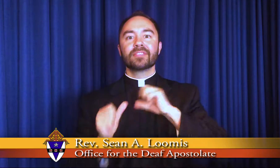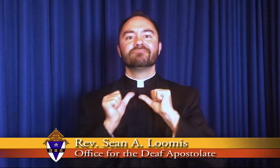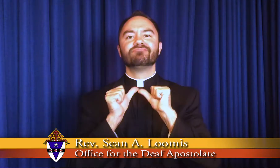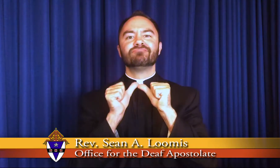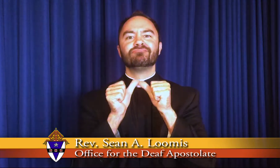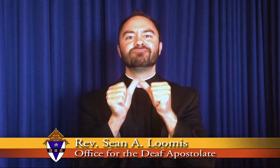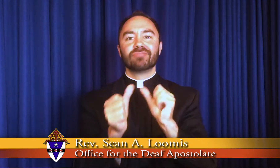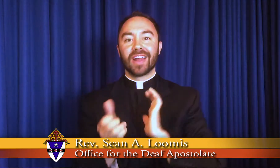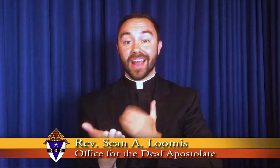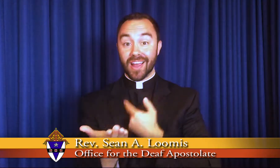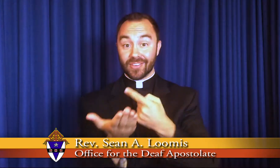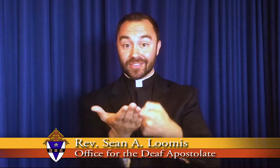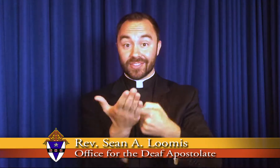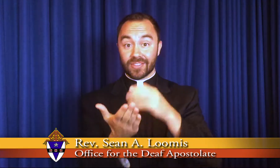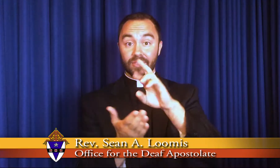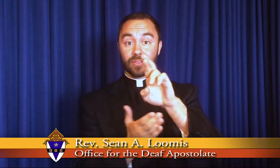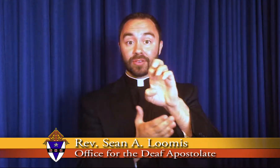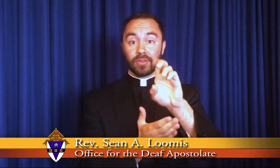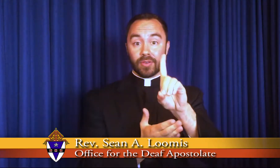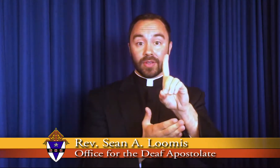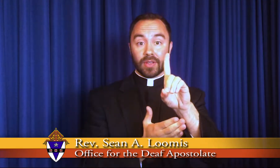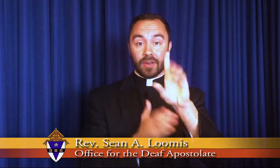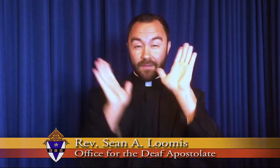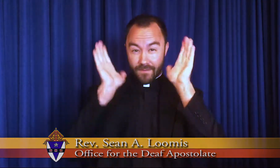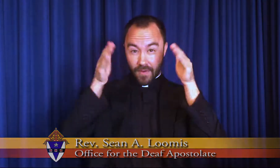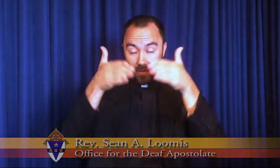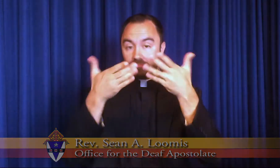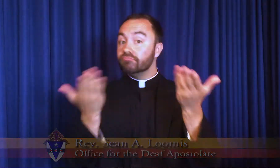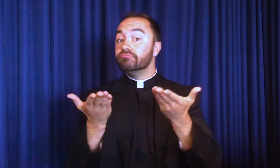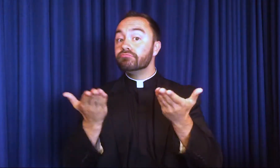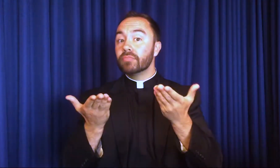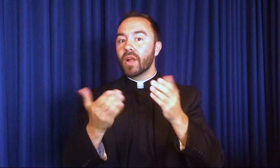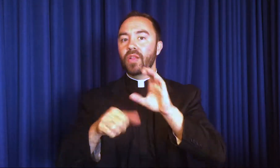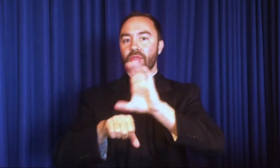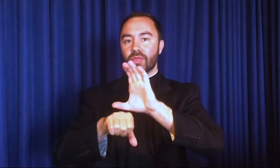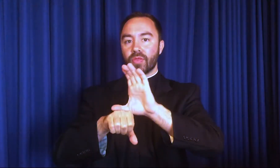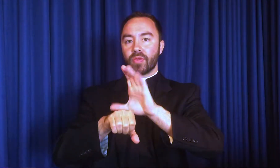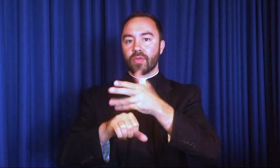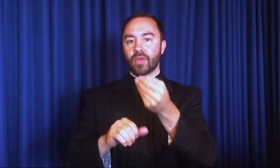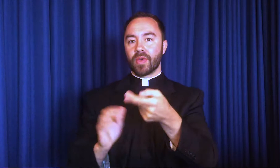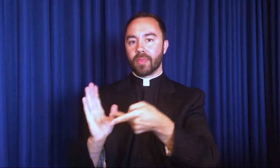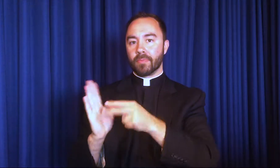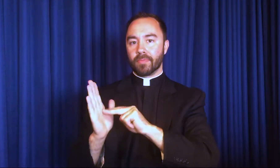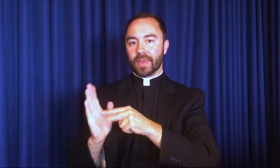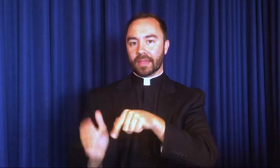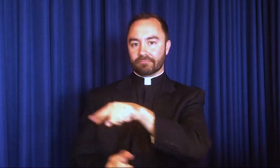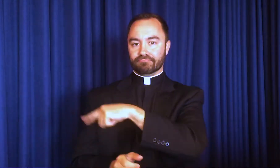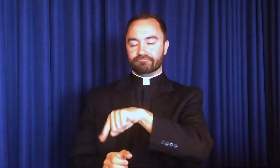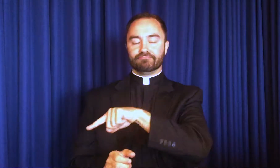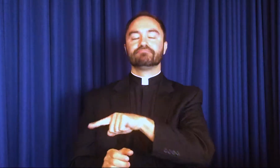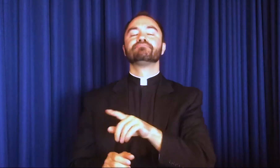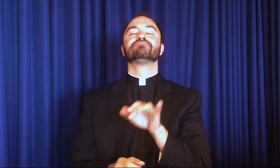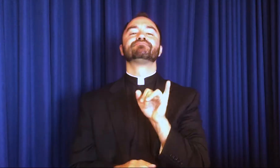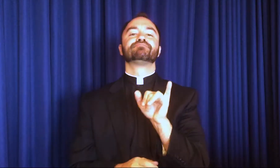and today what I want to do is continue our discussion on the Creed and the part that we were talking about and are going